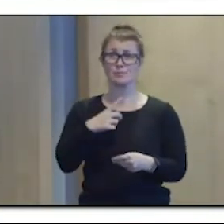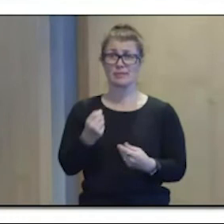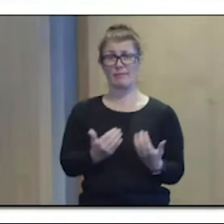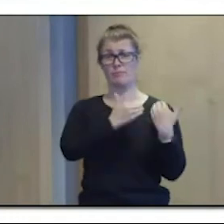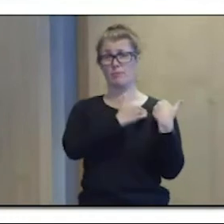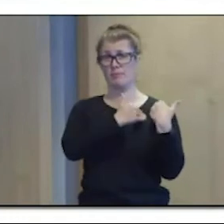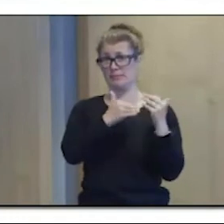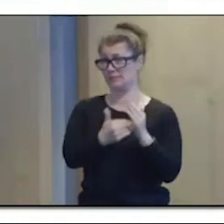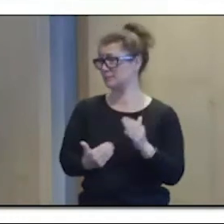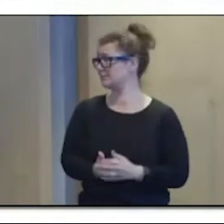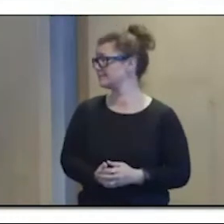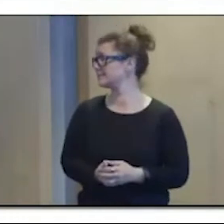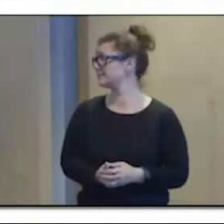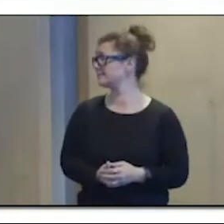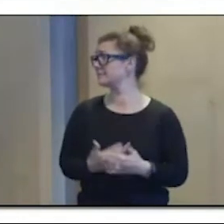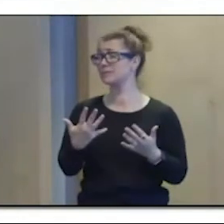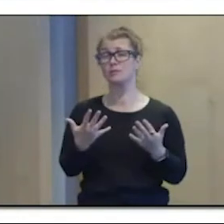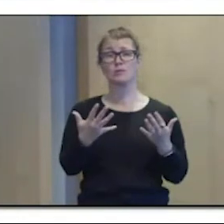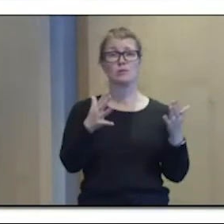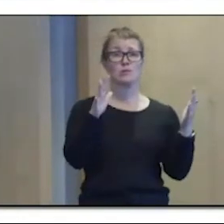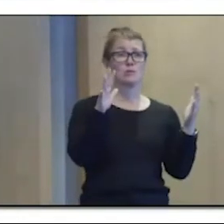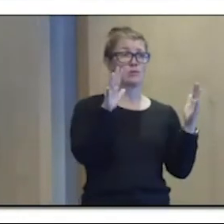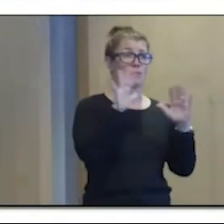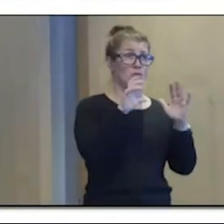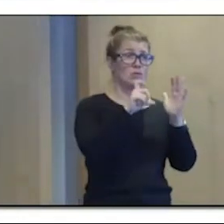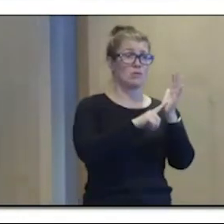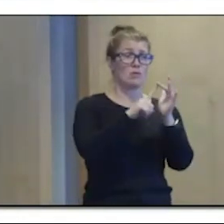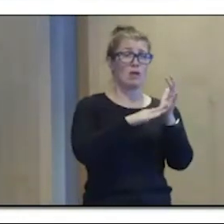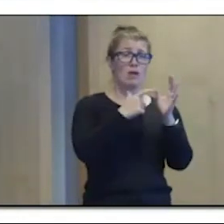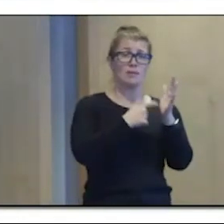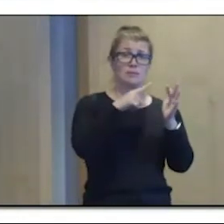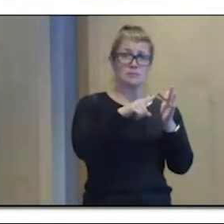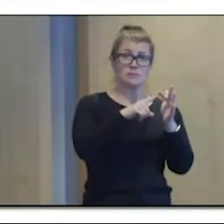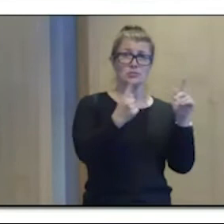So climate change and energy are in inextricably linked, and this is my final slide